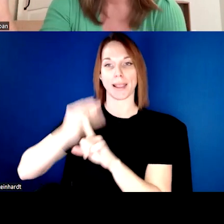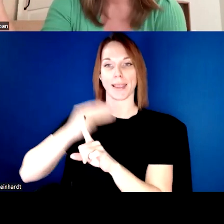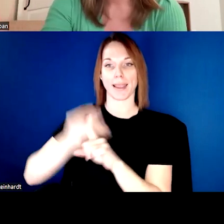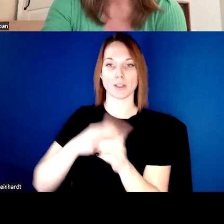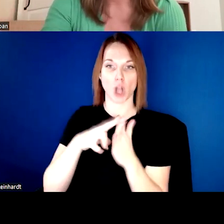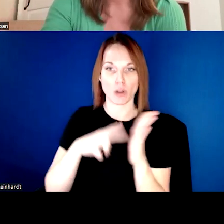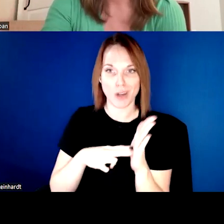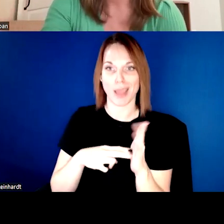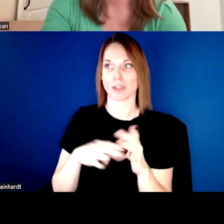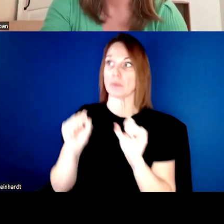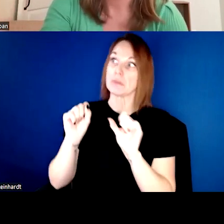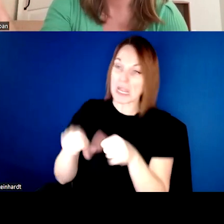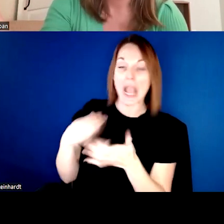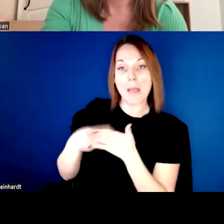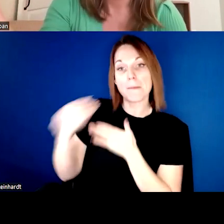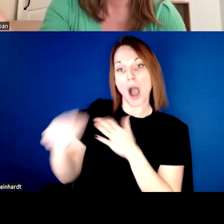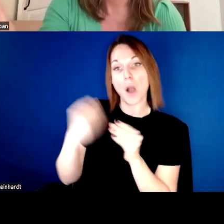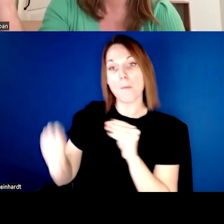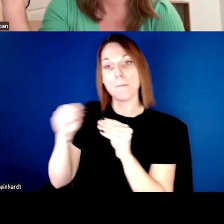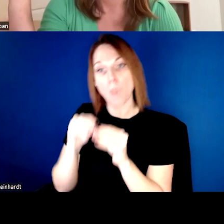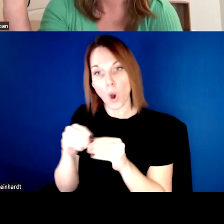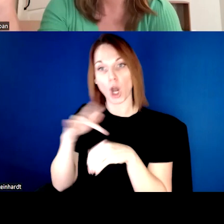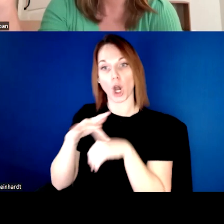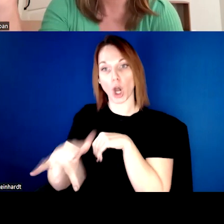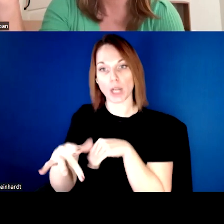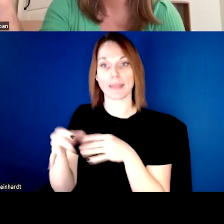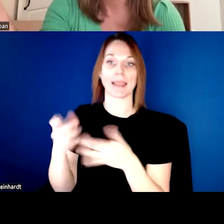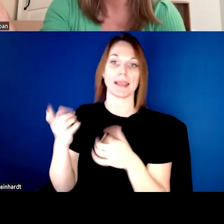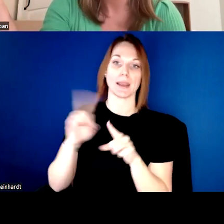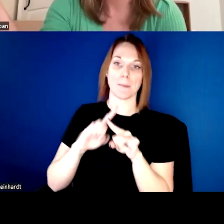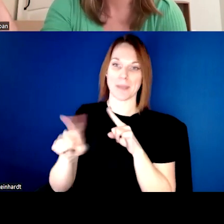But I think so many of these outcomes are preference-based and tied to employers and